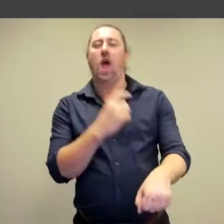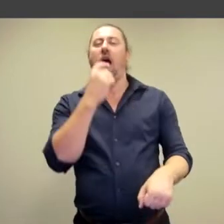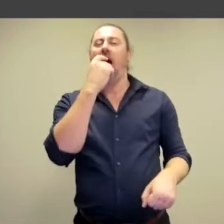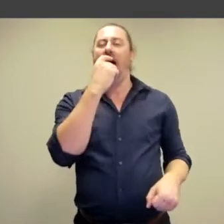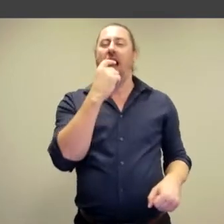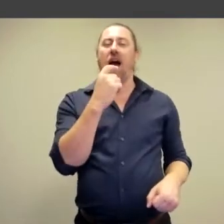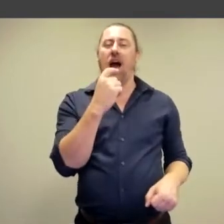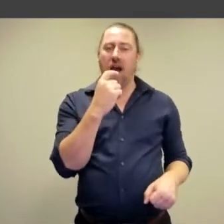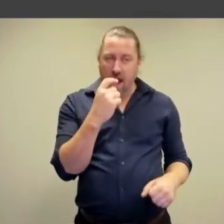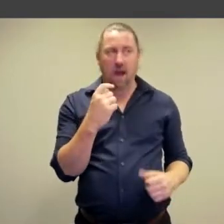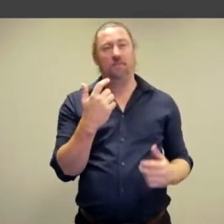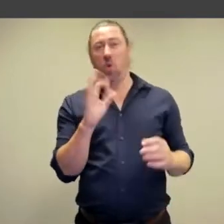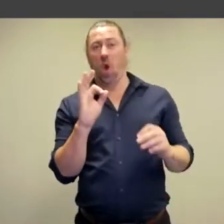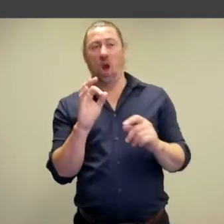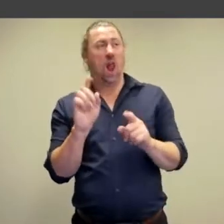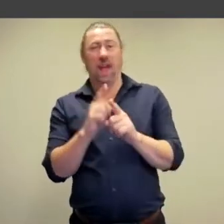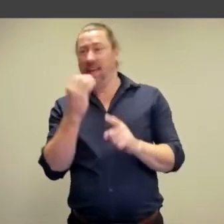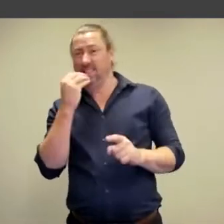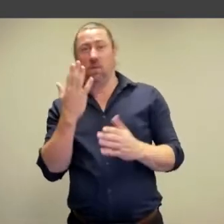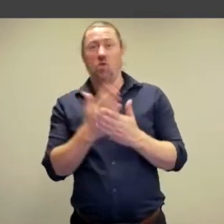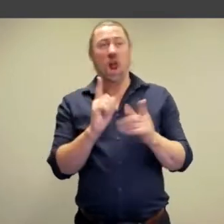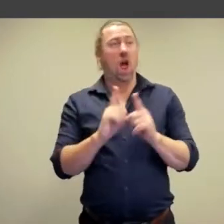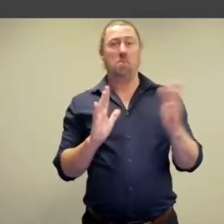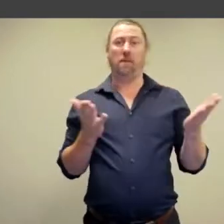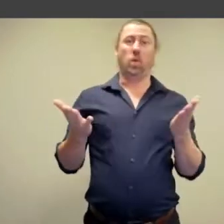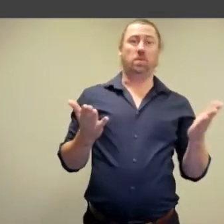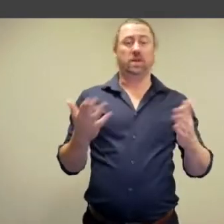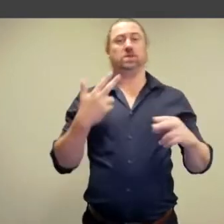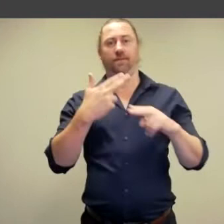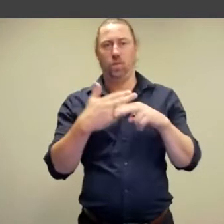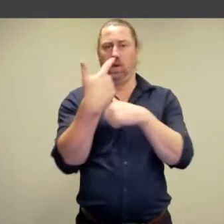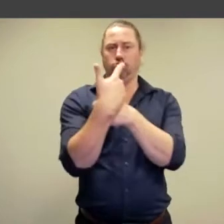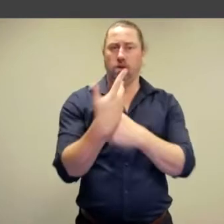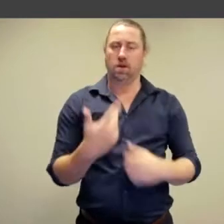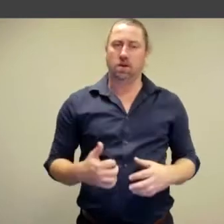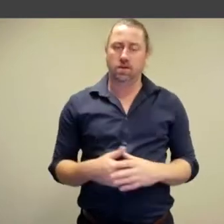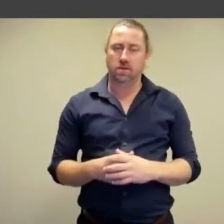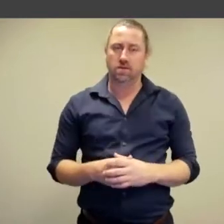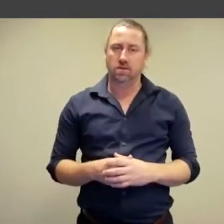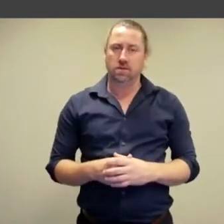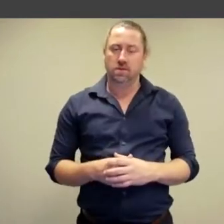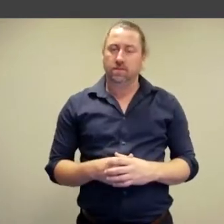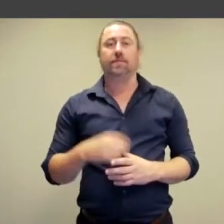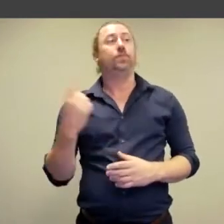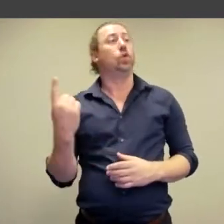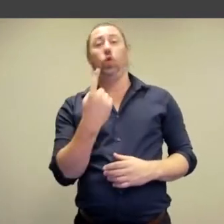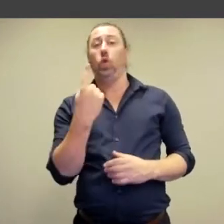a performance for the camera. In terms of who is doing the performing,